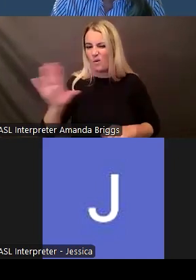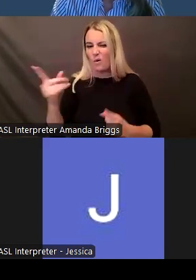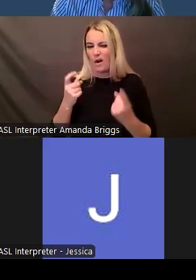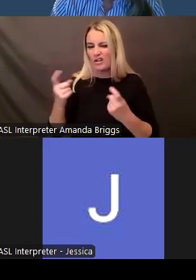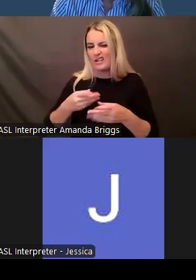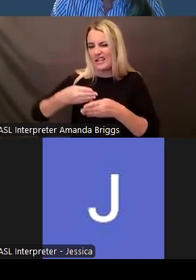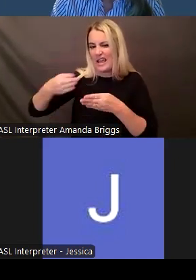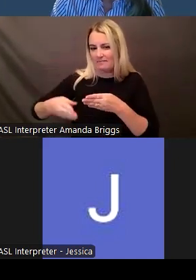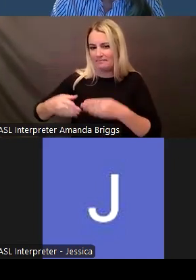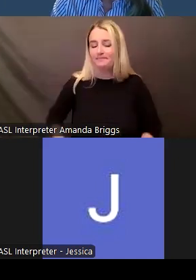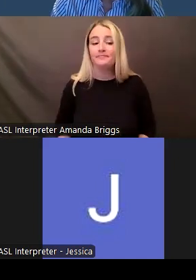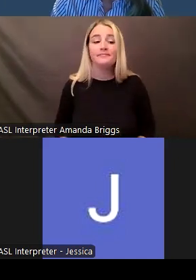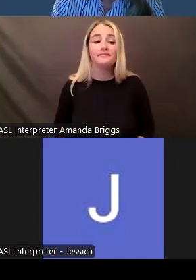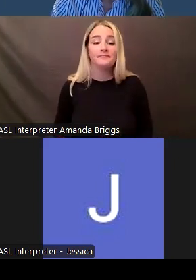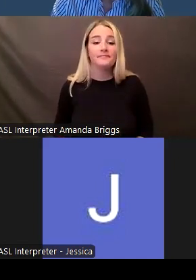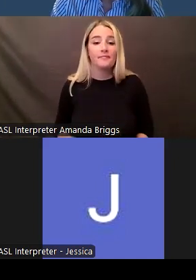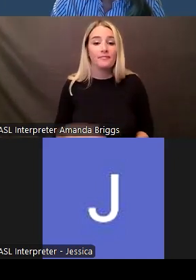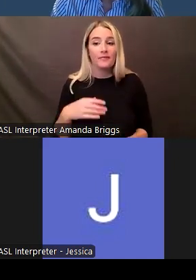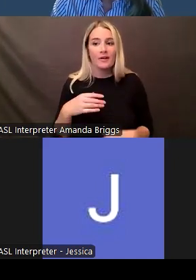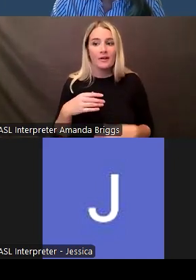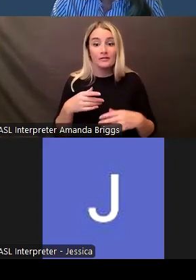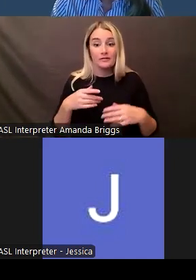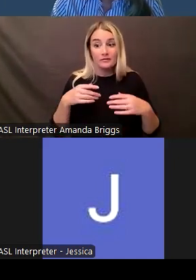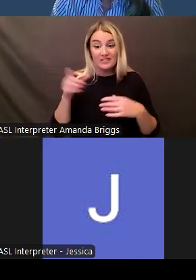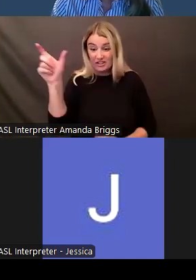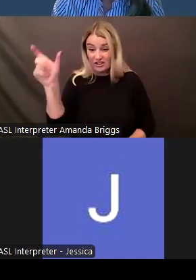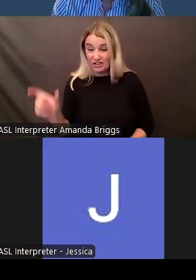And for accessibility, we're going to minimize, responding to questions in the chat.